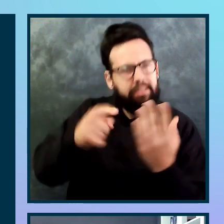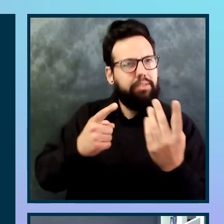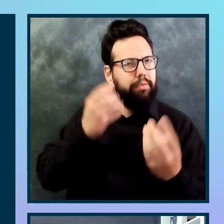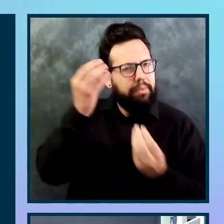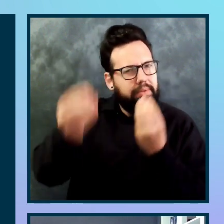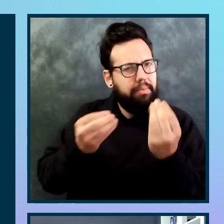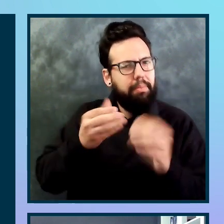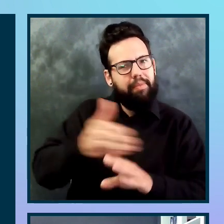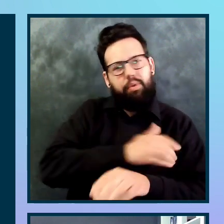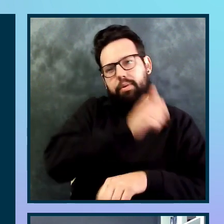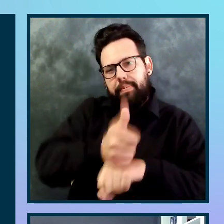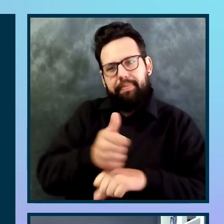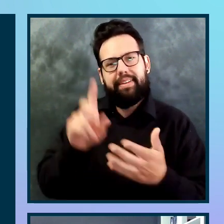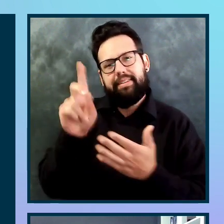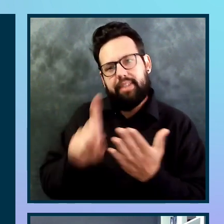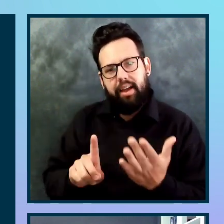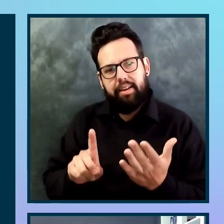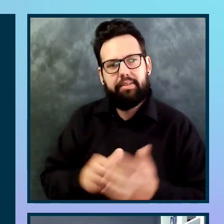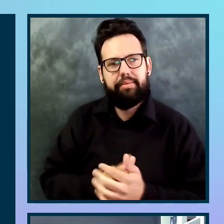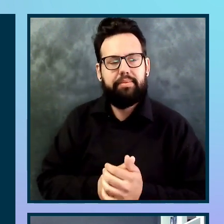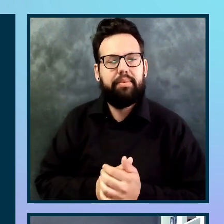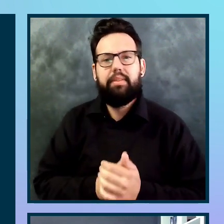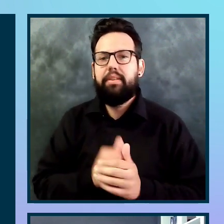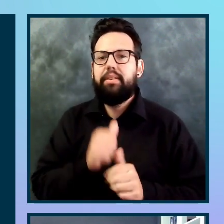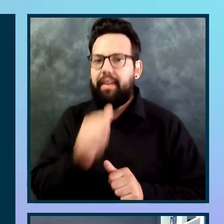So it's not up to the developers to just code this.